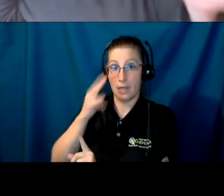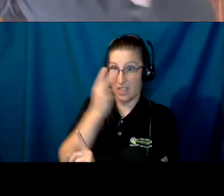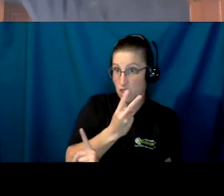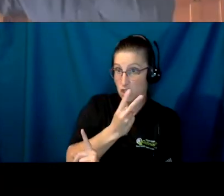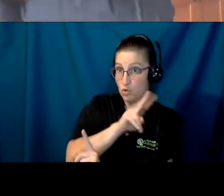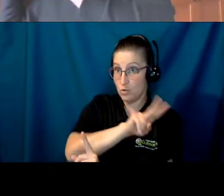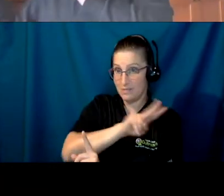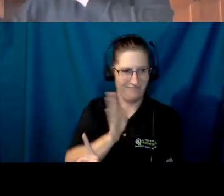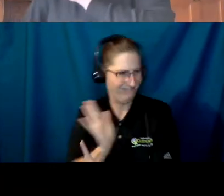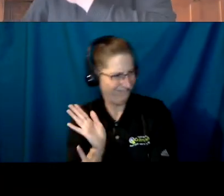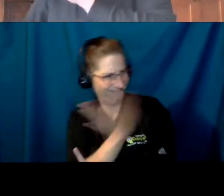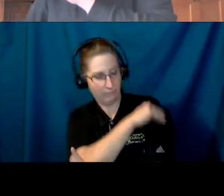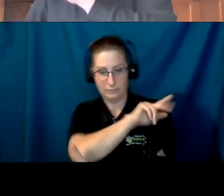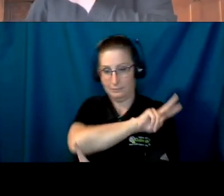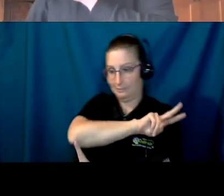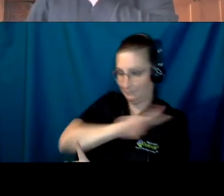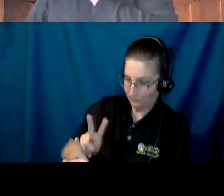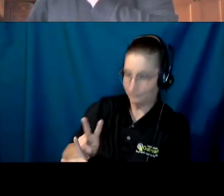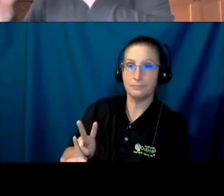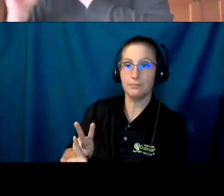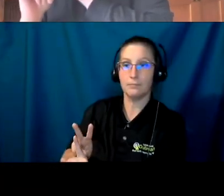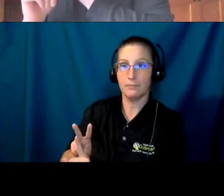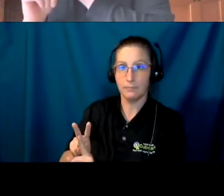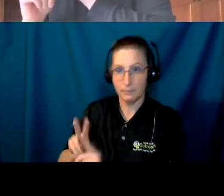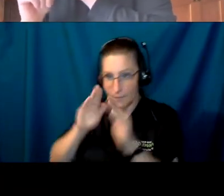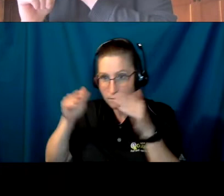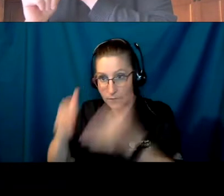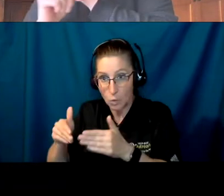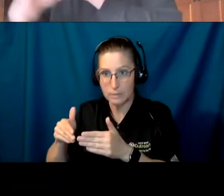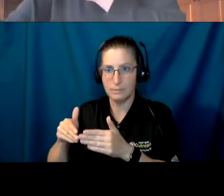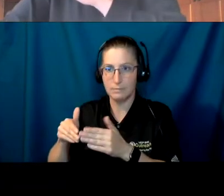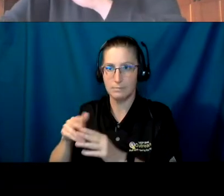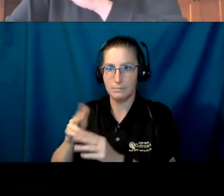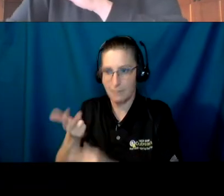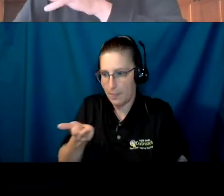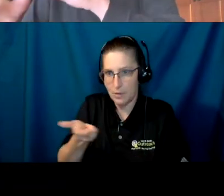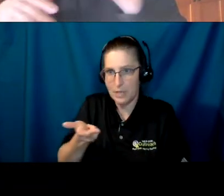the busyness on the yard. Or he was kind of just either not joining in or just kind of